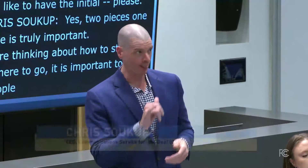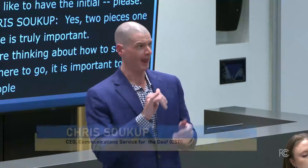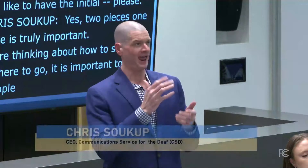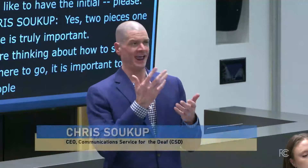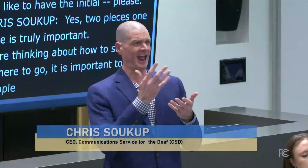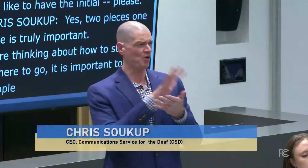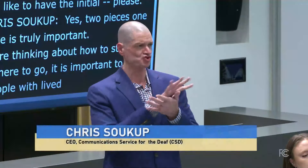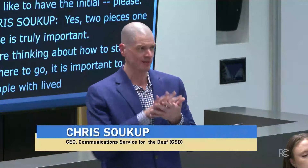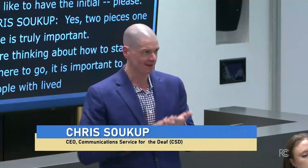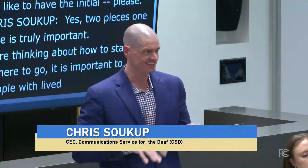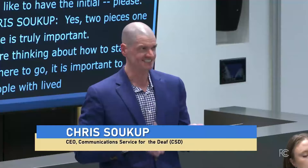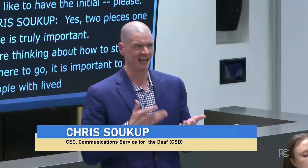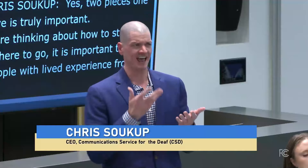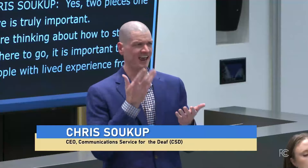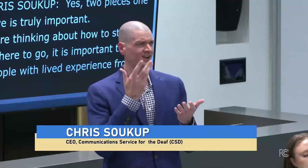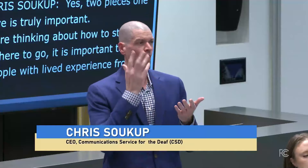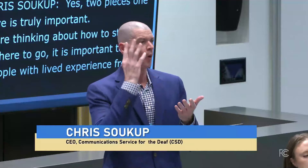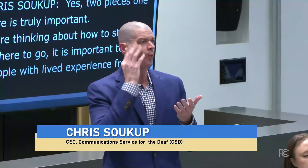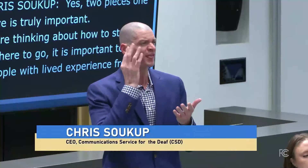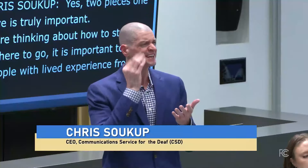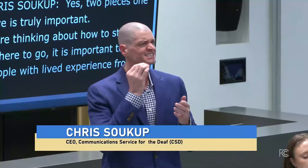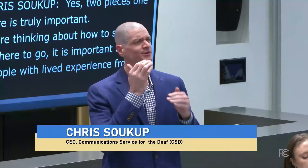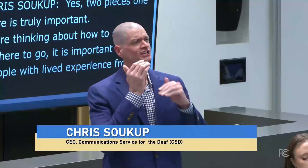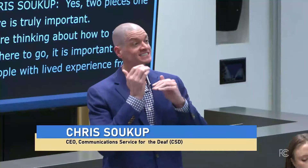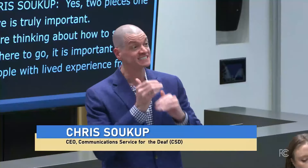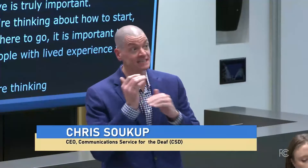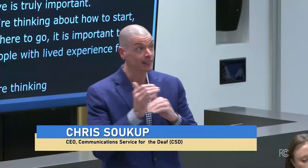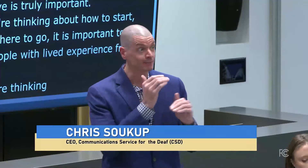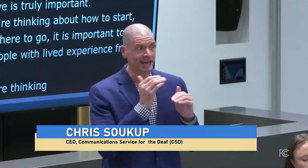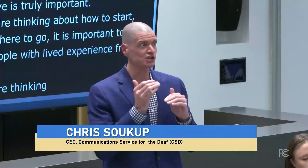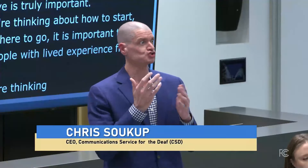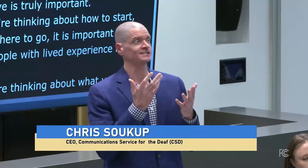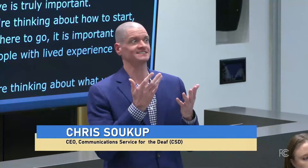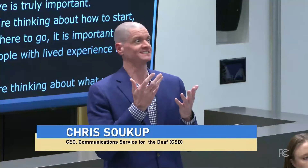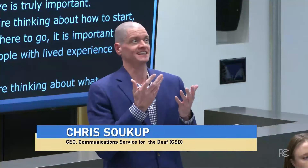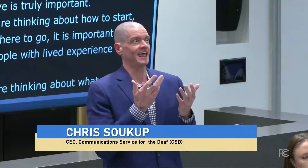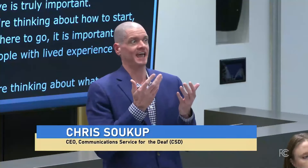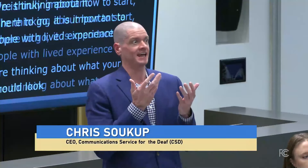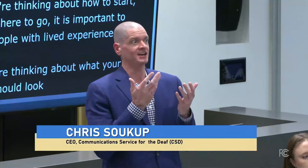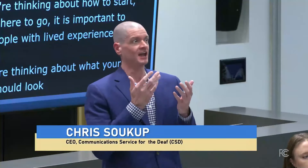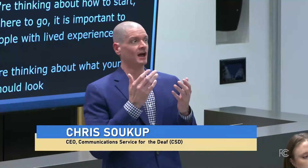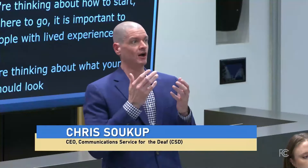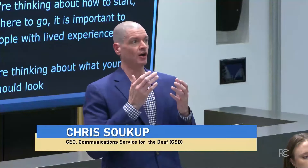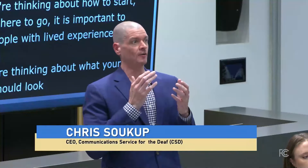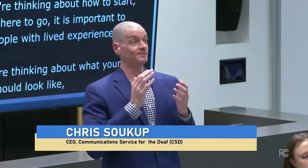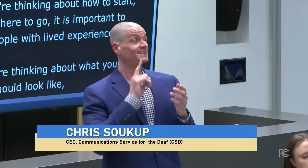TO GO, IT IS IMPORTANT TO INCLUDE PEOPLE WITH LIVED EXPERIENCE FROM THE OUTSET. WHEN YOU'RE THINKING ABOUT